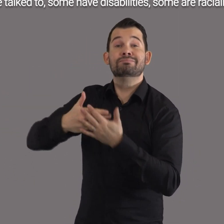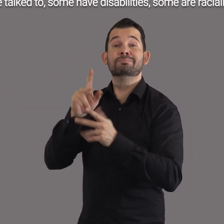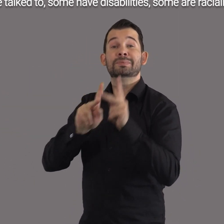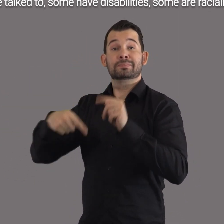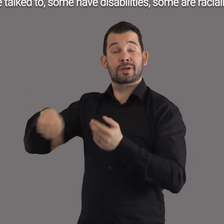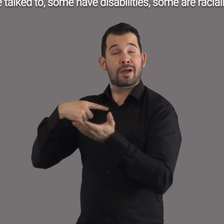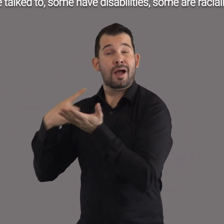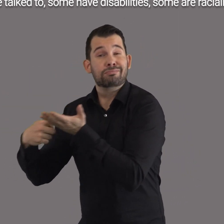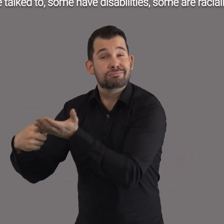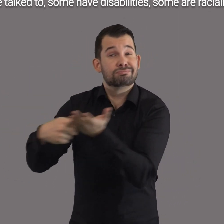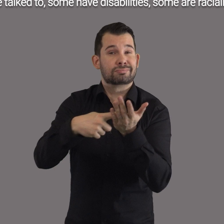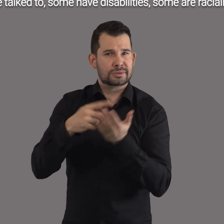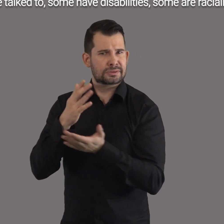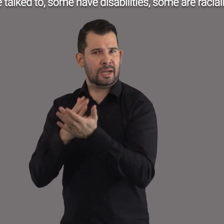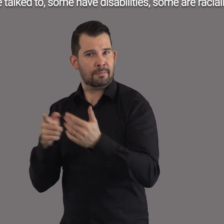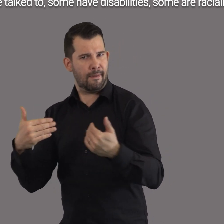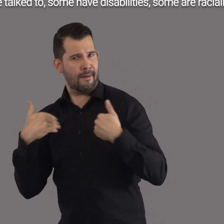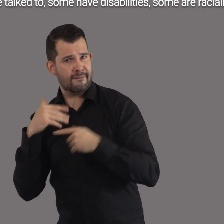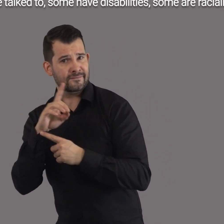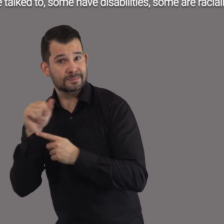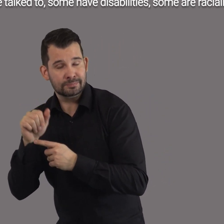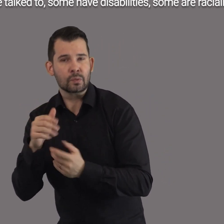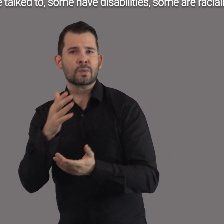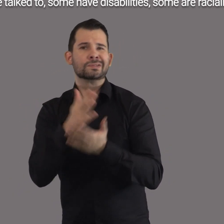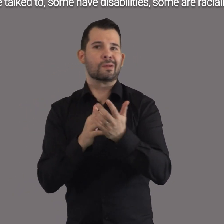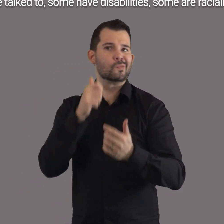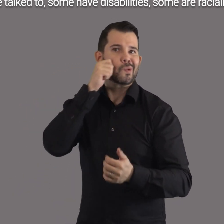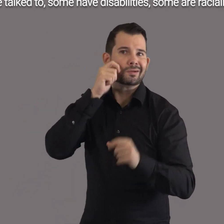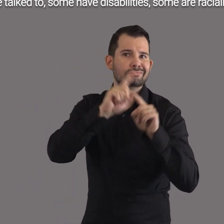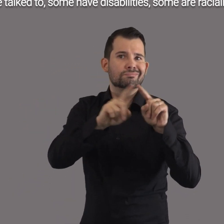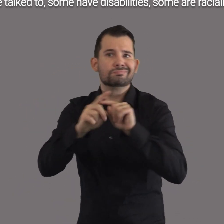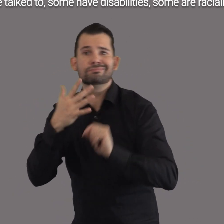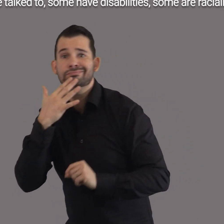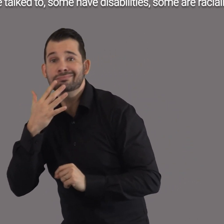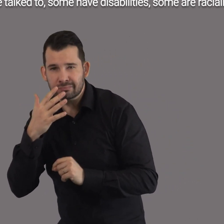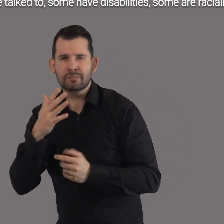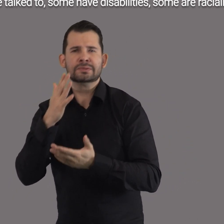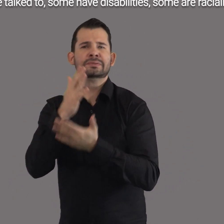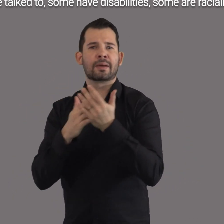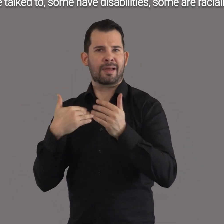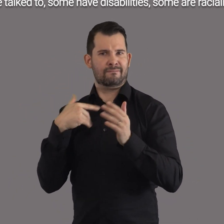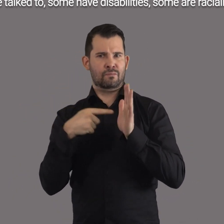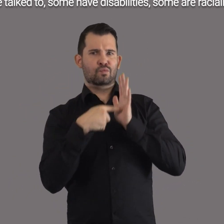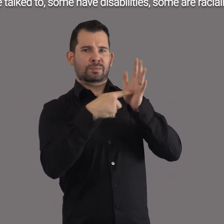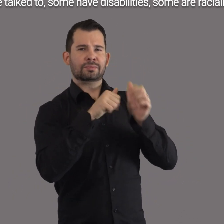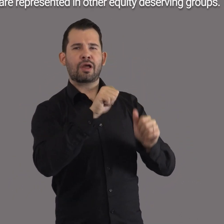Of the people we talked to, some have disabilities, some are racialized, and some